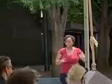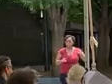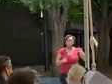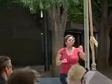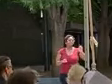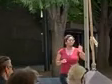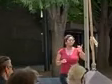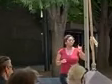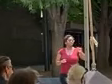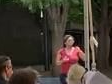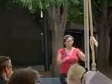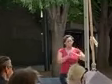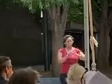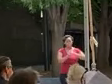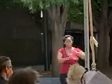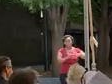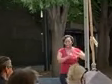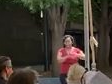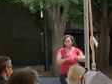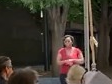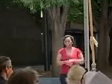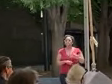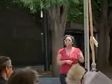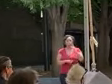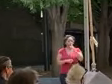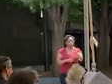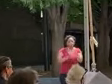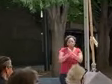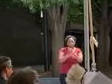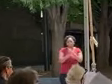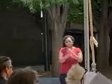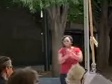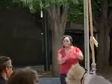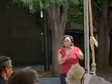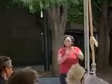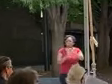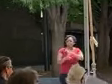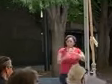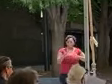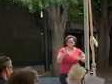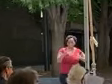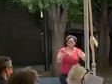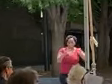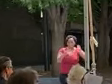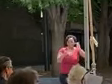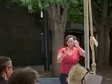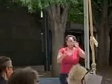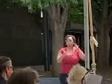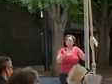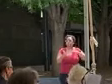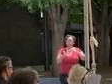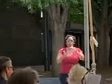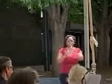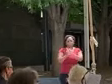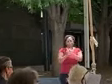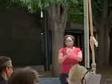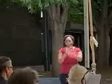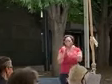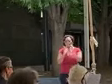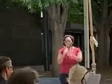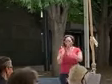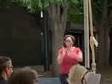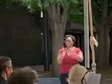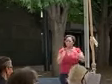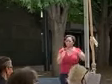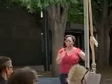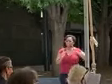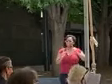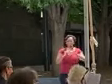She has been rising through the ranks of disability community leadership with her selection of the highly competitive American Association of People with Disabilities internship.